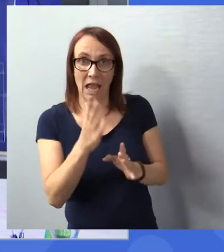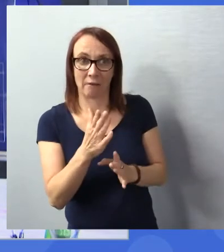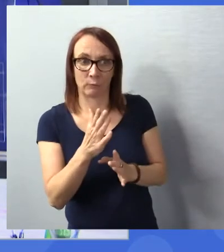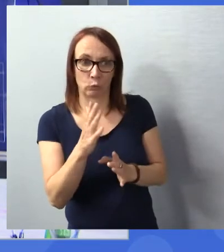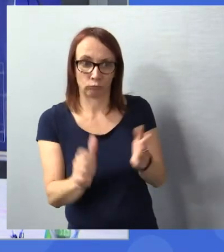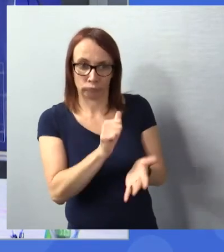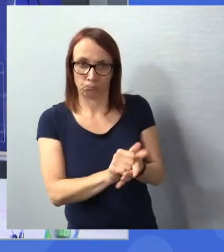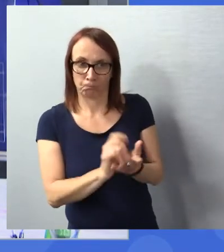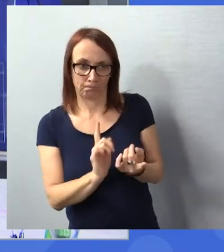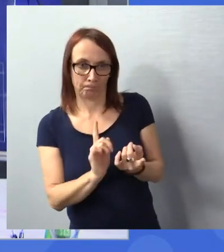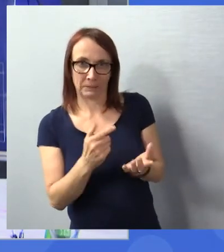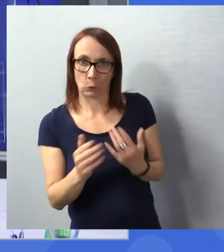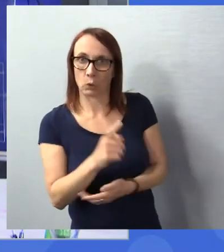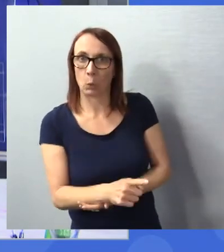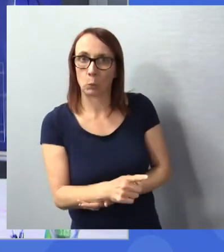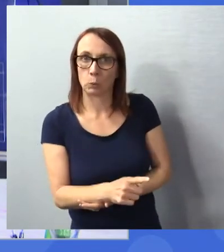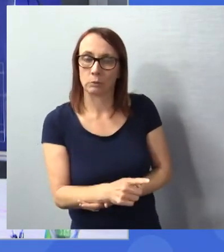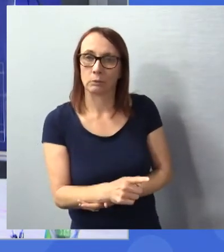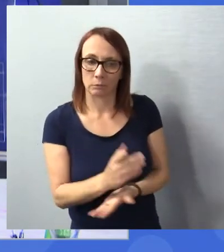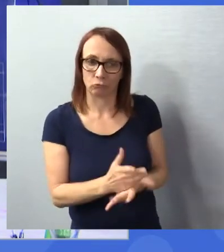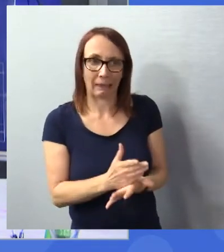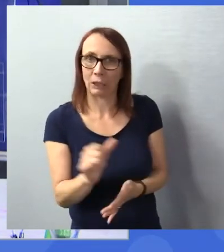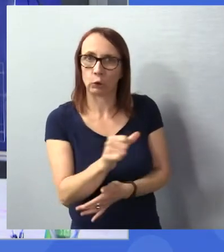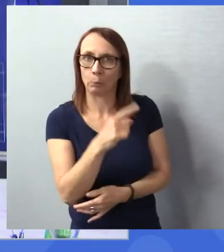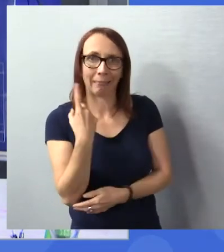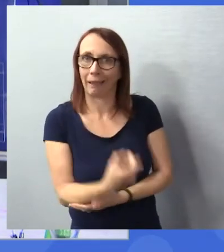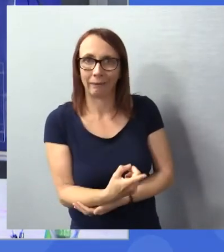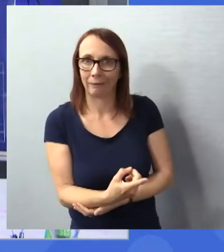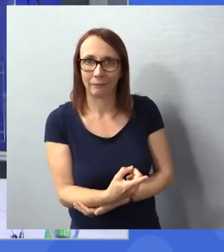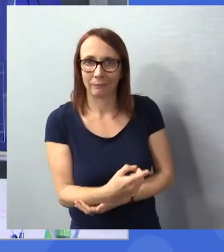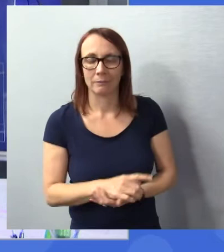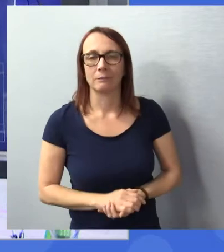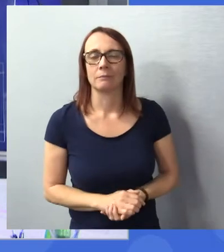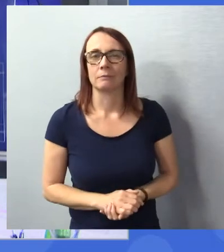point of political career because I lie is a lie and then a what can I spoke